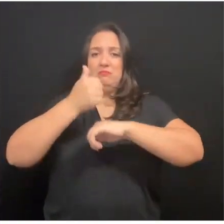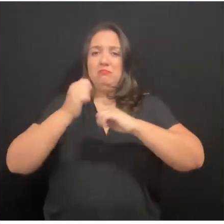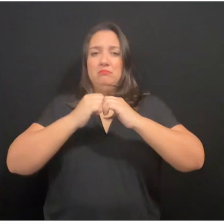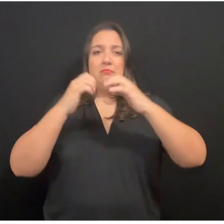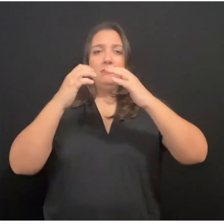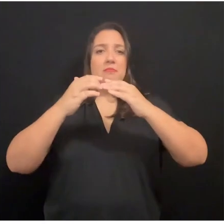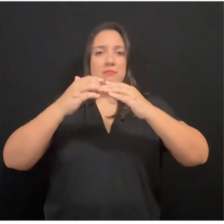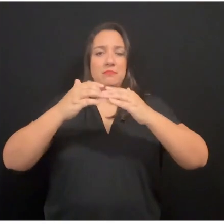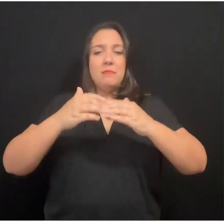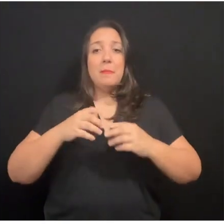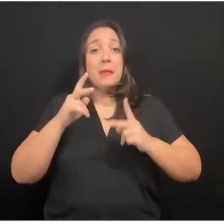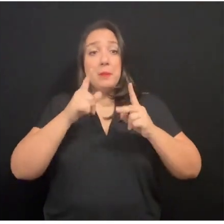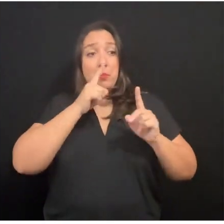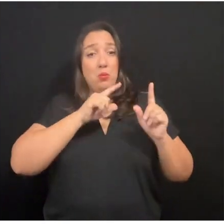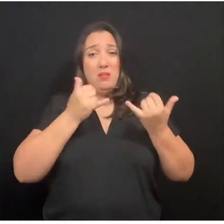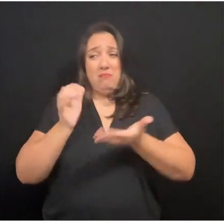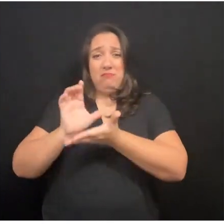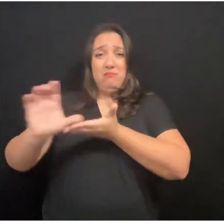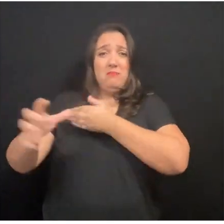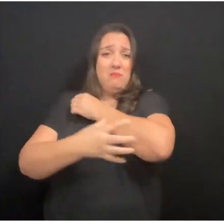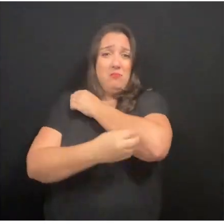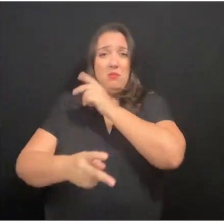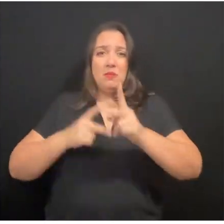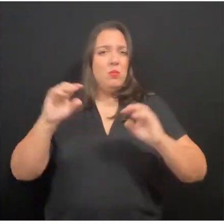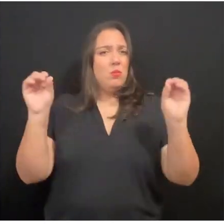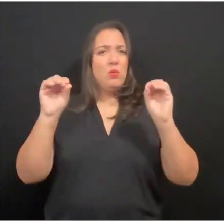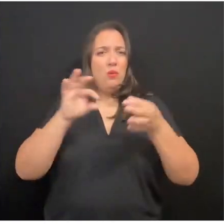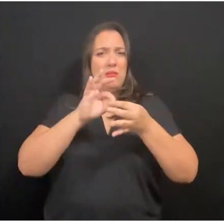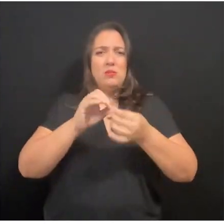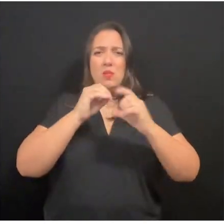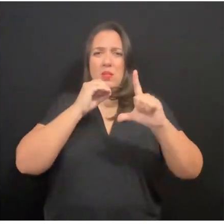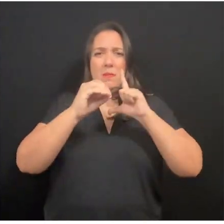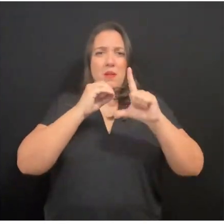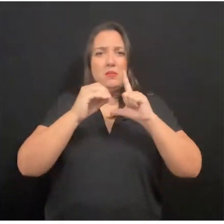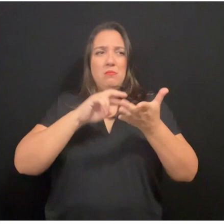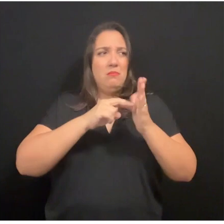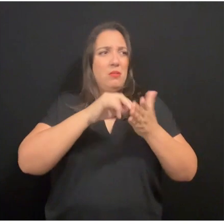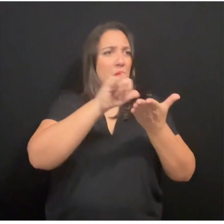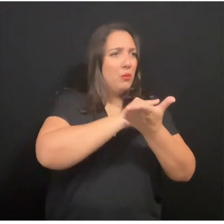The people who are gentrifying obviously don't have a connection to El Paso and so they want to bring New York here,